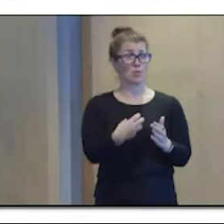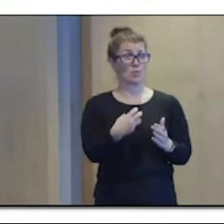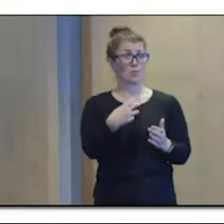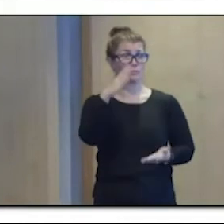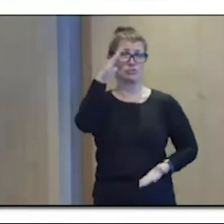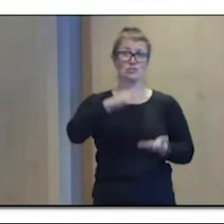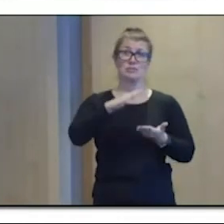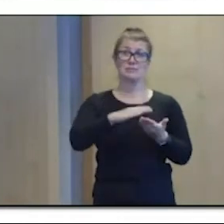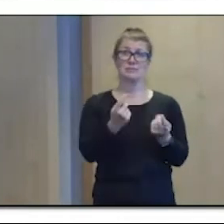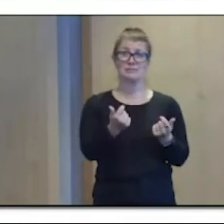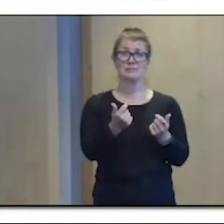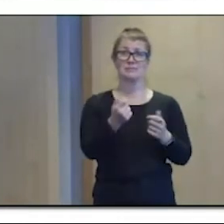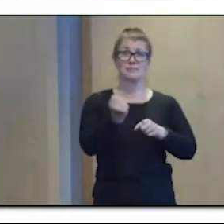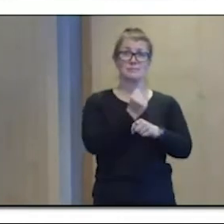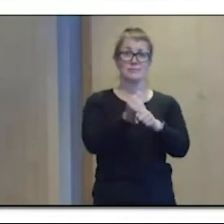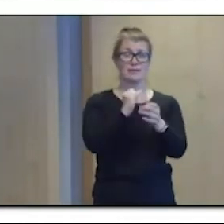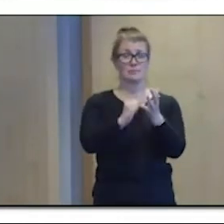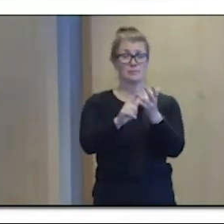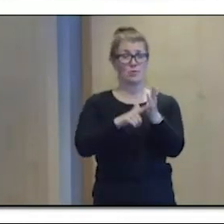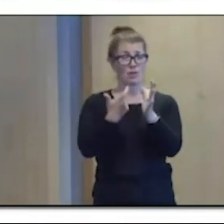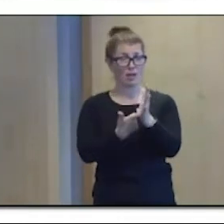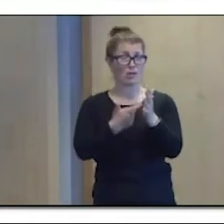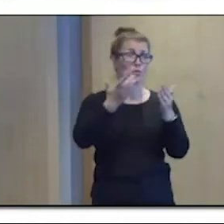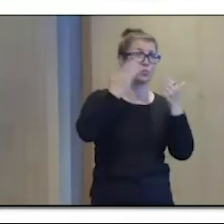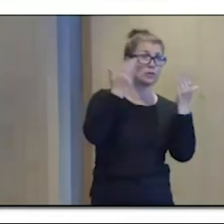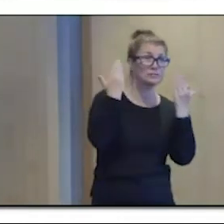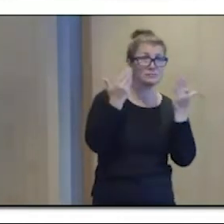PV or wind generation station than a conventional combustion plant.